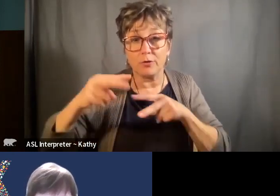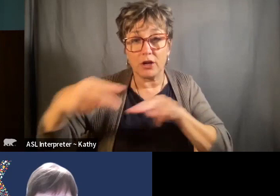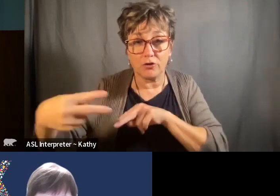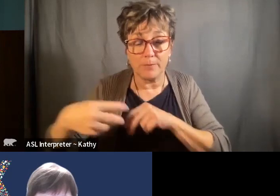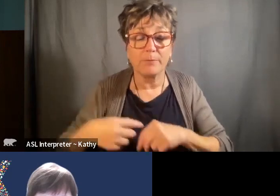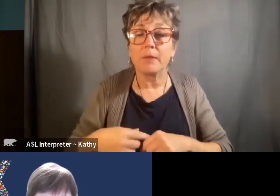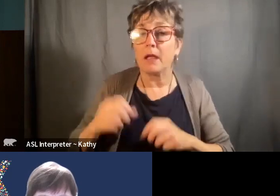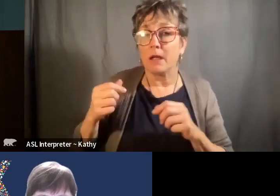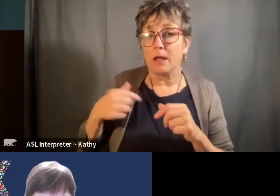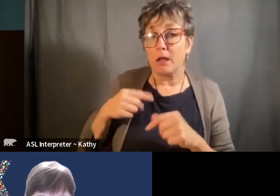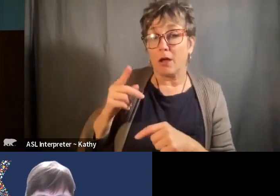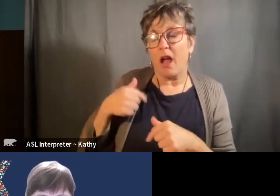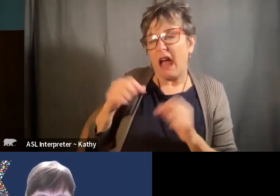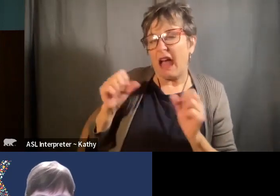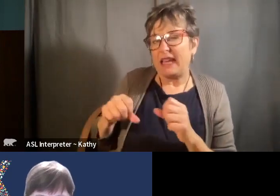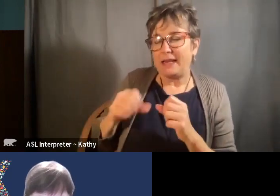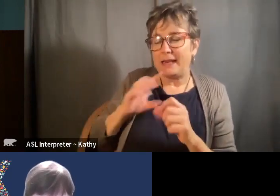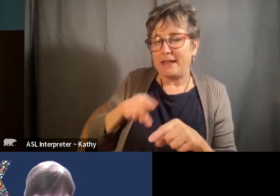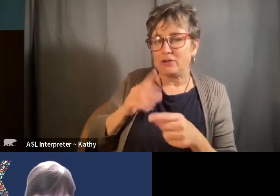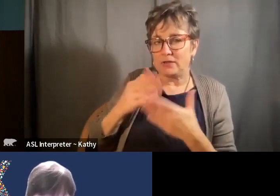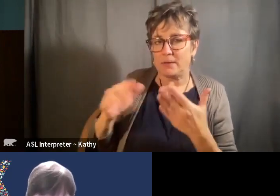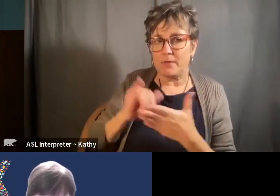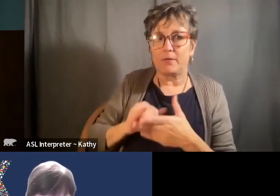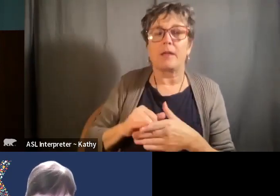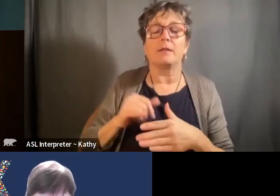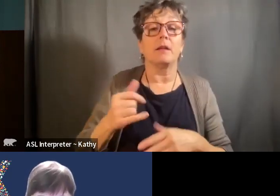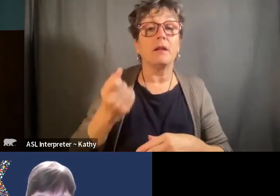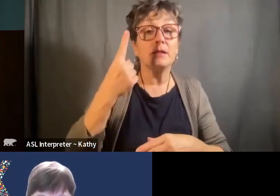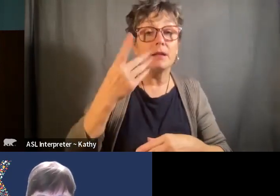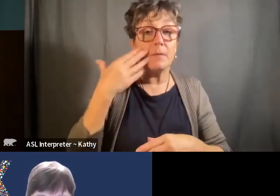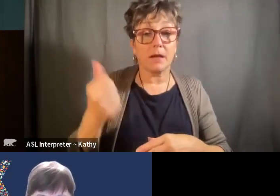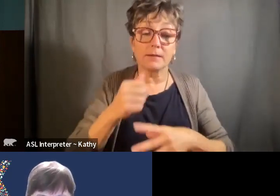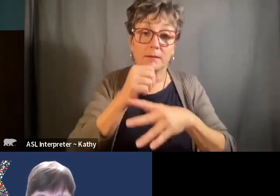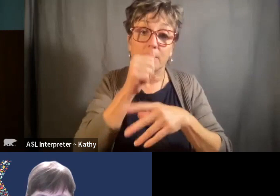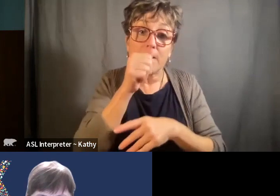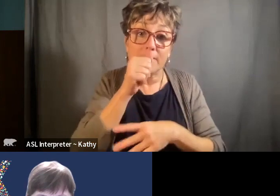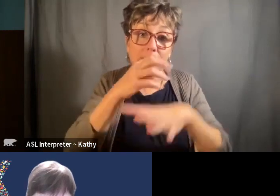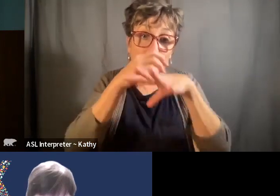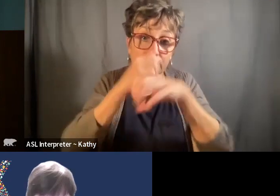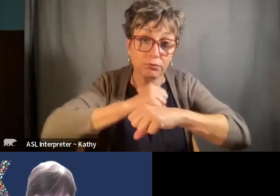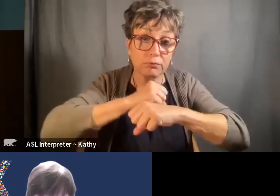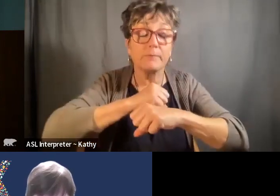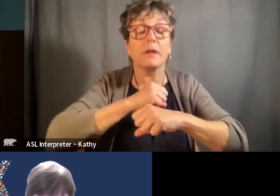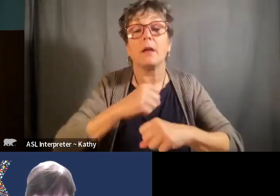So because of the privacy and security of the Usher Syndrome Data Collection Program through